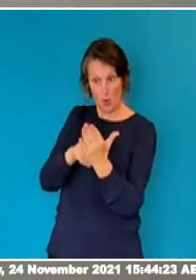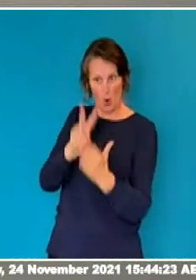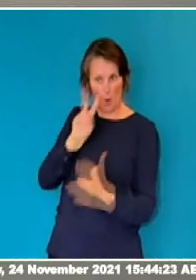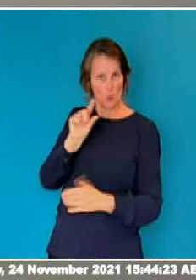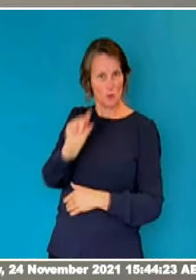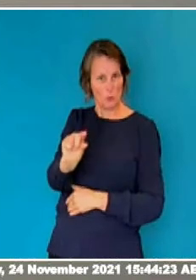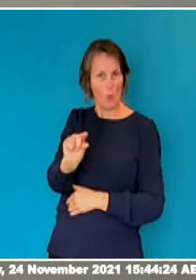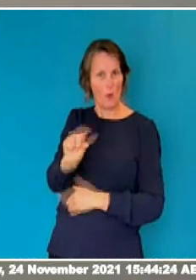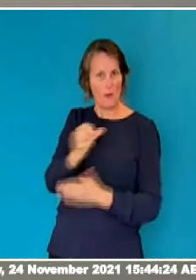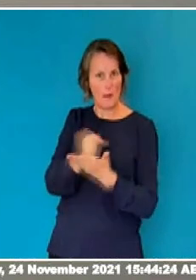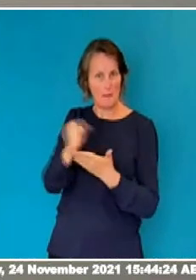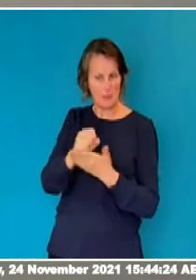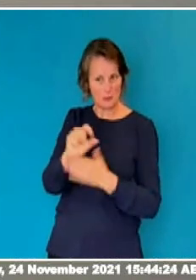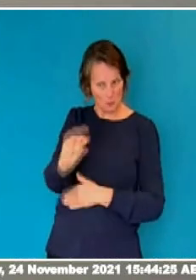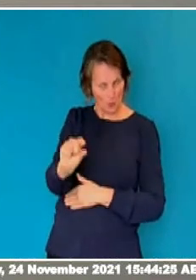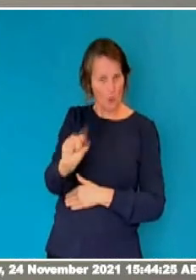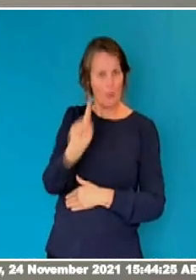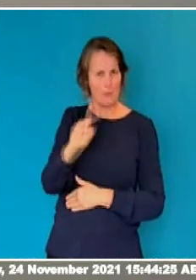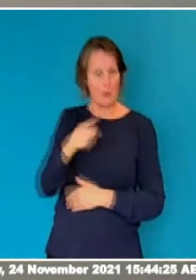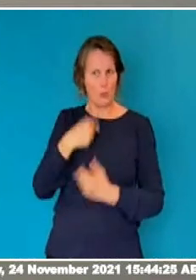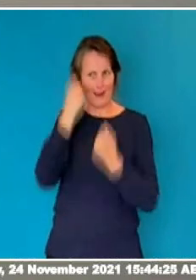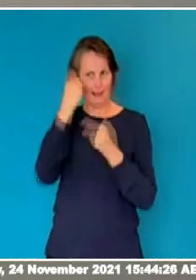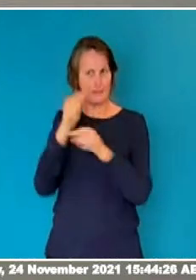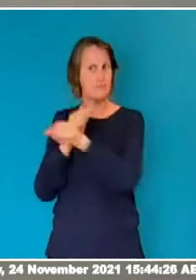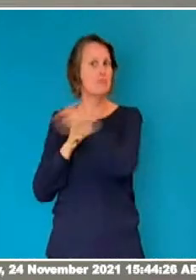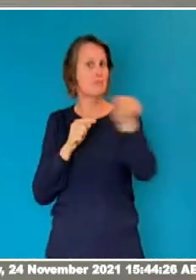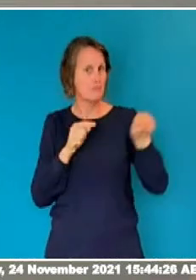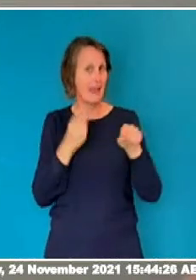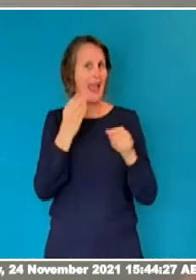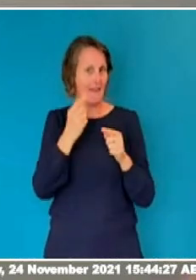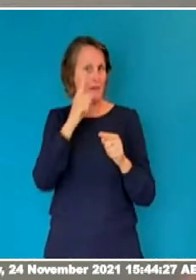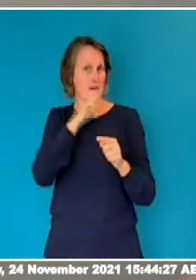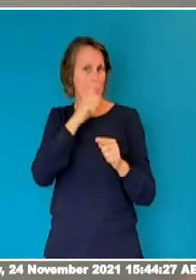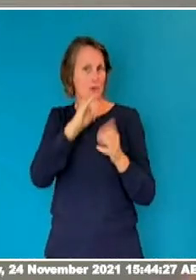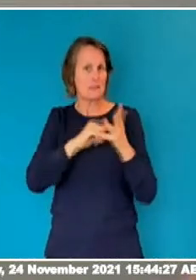we understand that more people with disabilities no doubt work for Lendlease, but